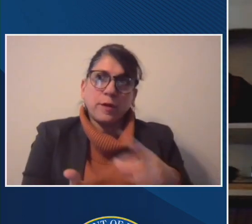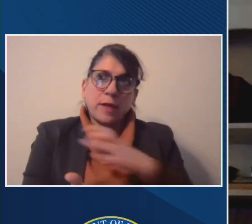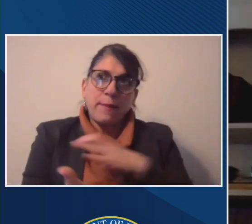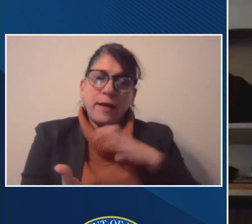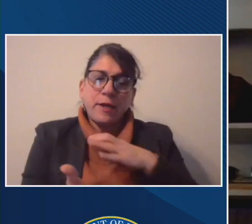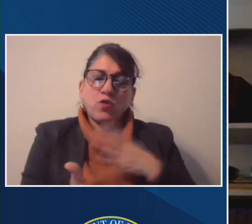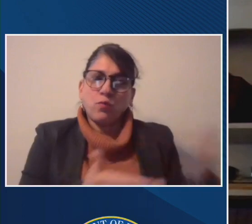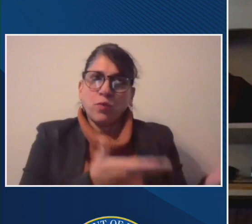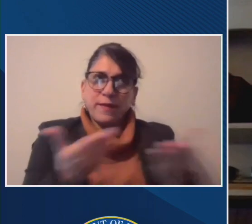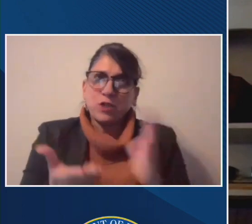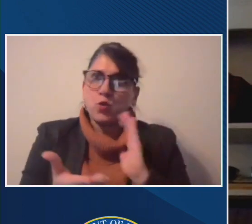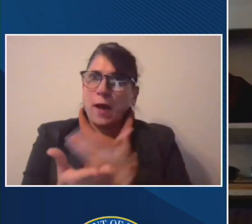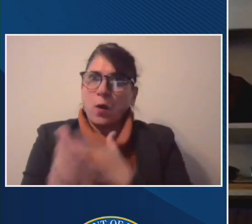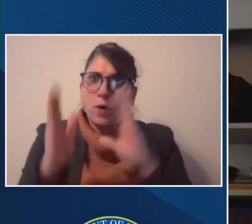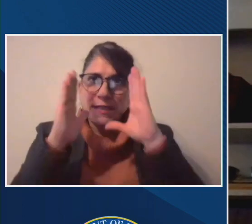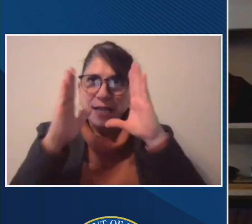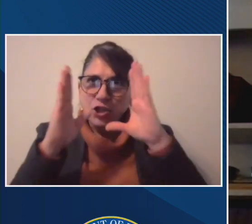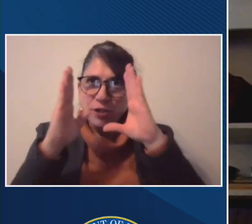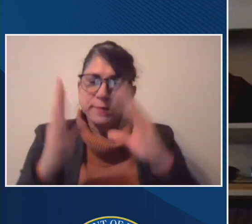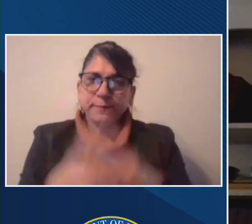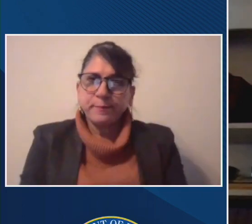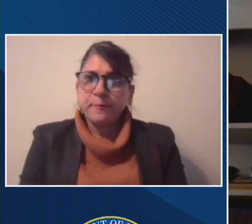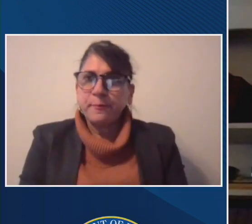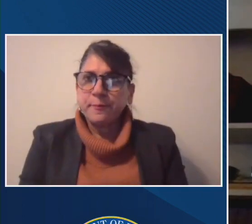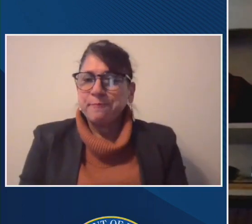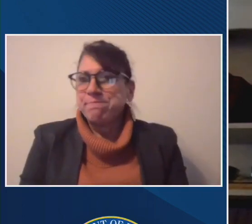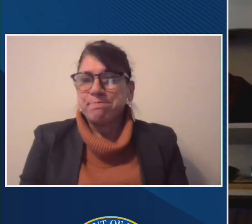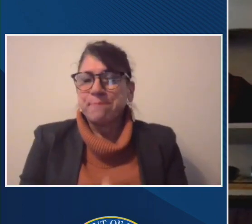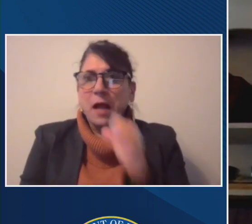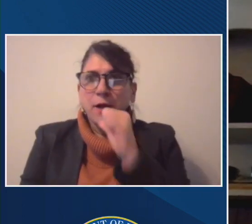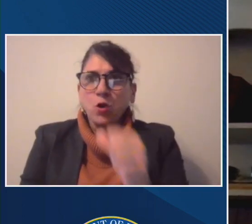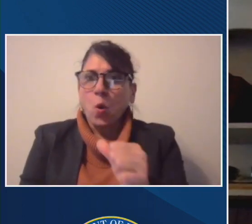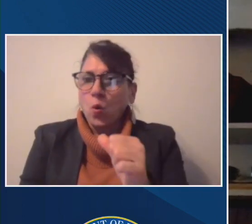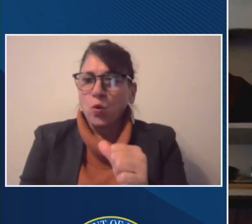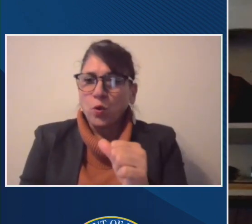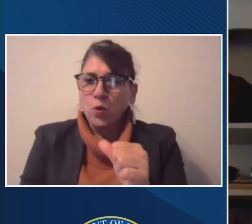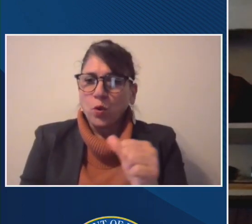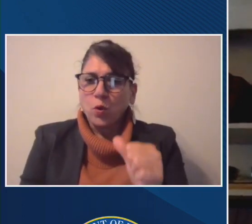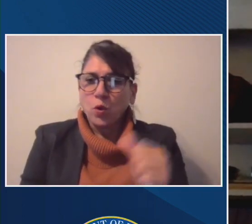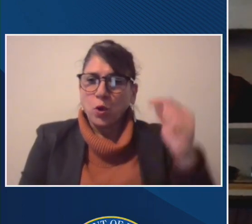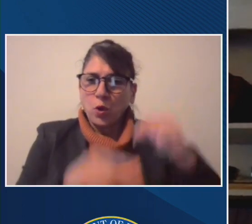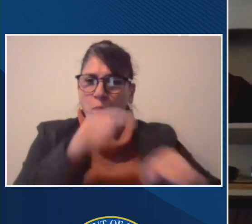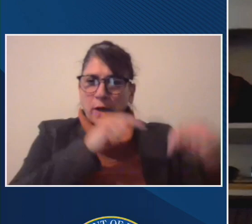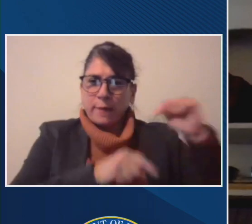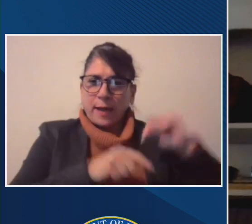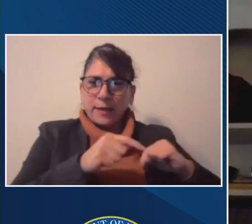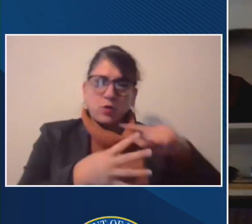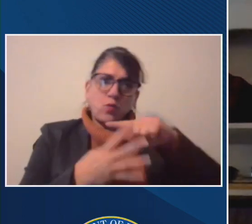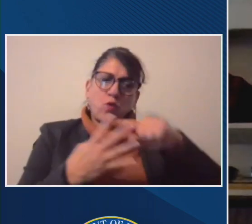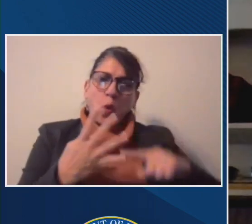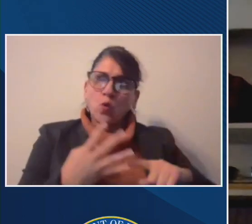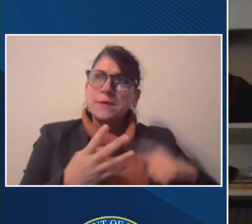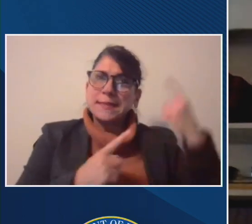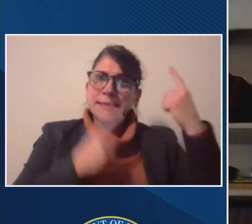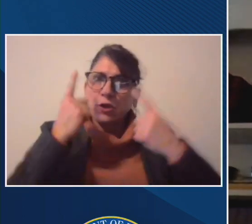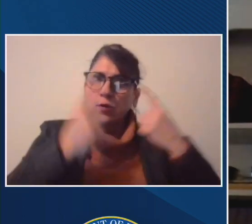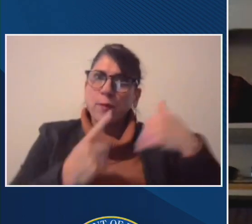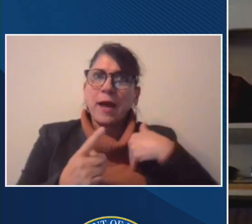So, I don't- in going back to, again, those considerations, we have a lot as you're aware, there are a lot of